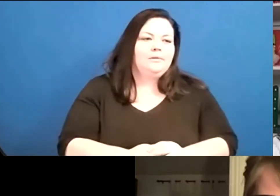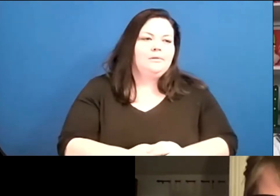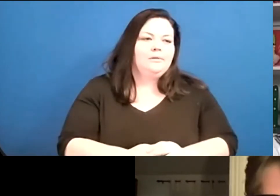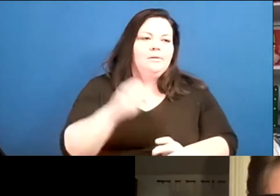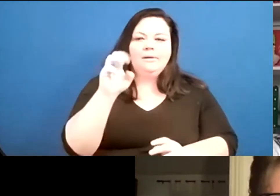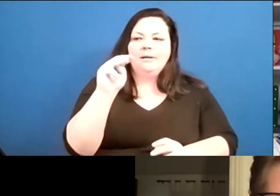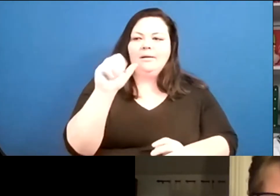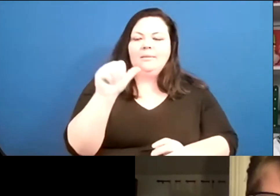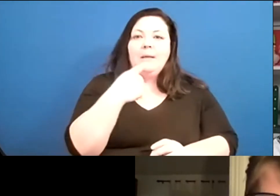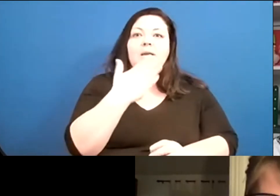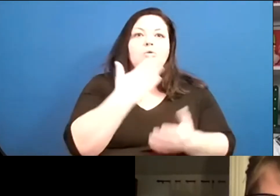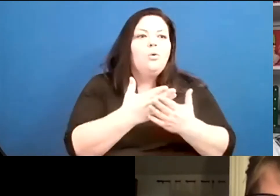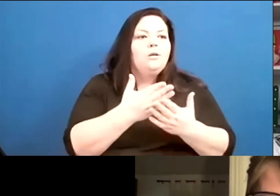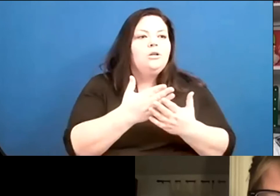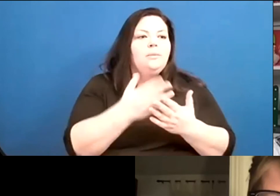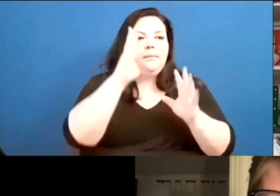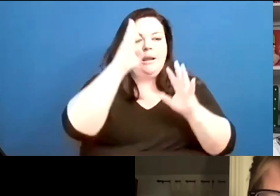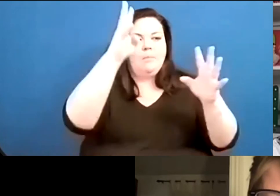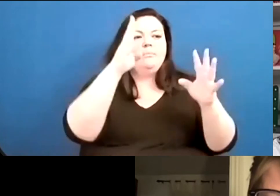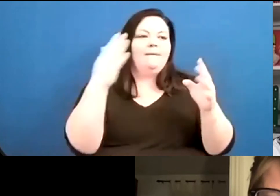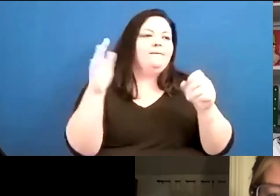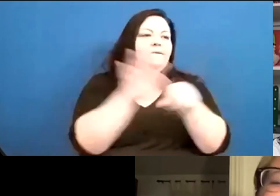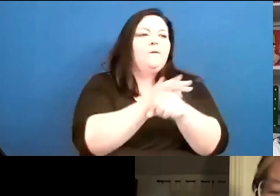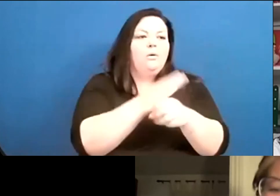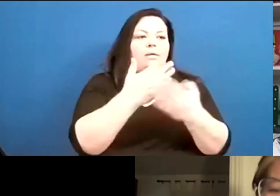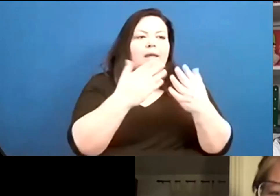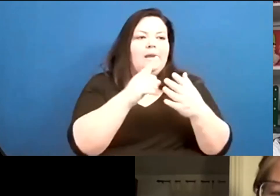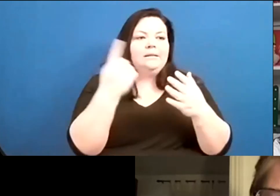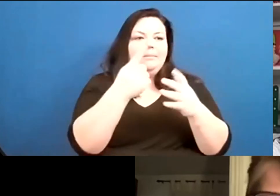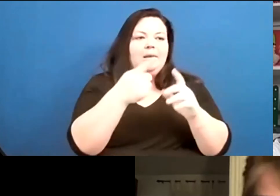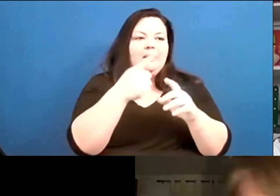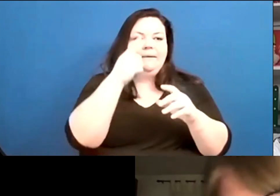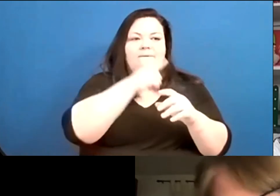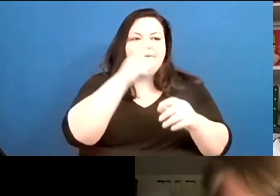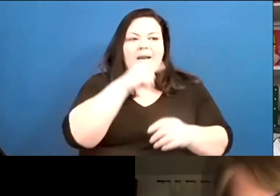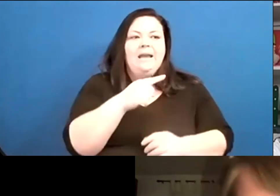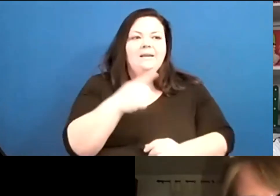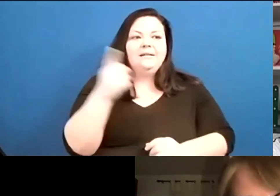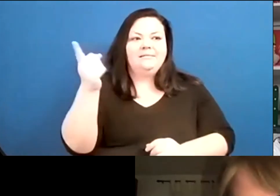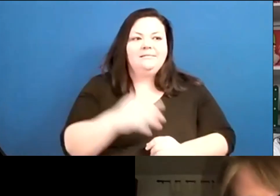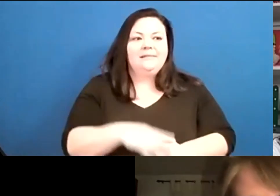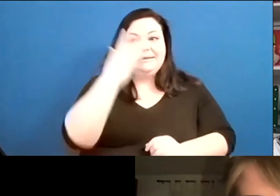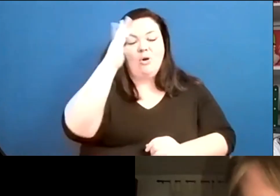make up an entire epigraph for a poem from like someone fake at the Smithsonian. That's smart, I might have to do that.